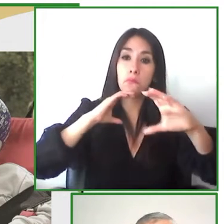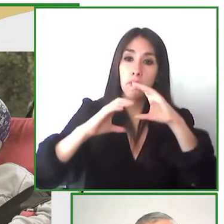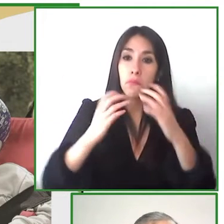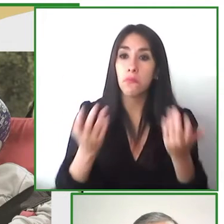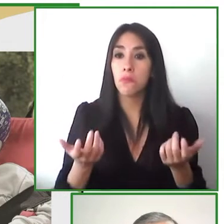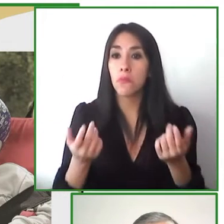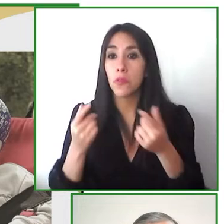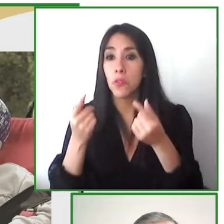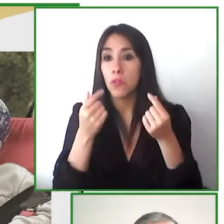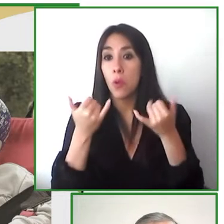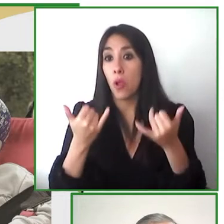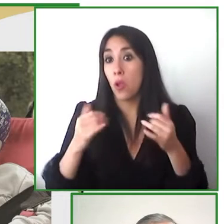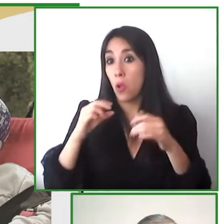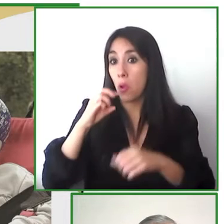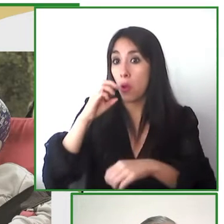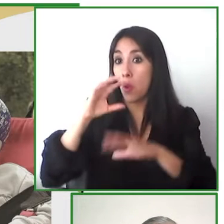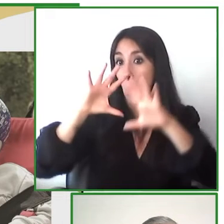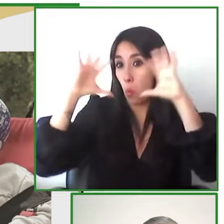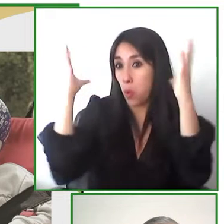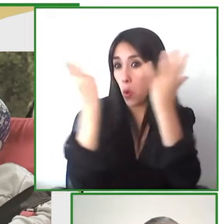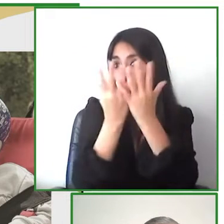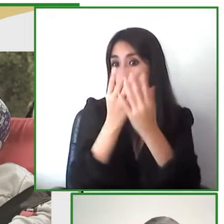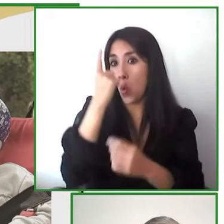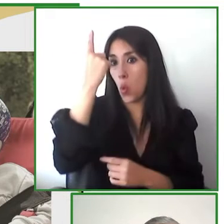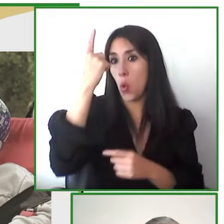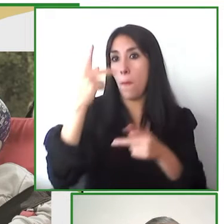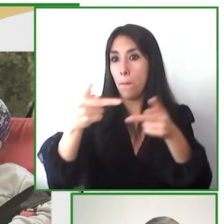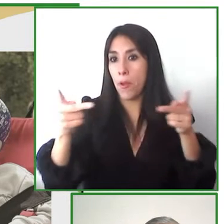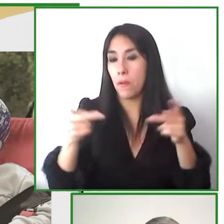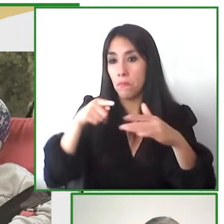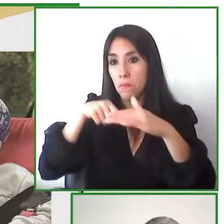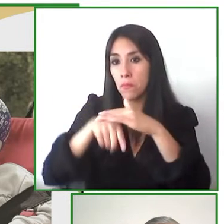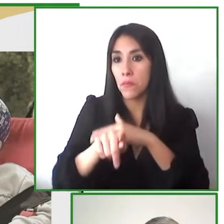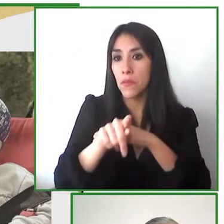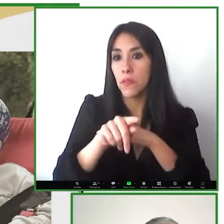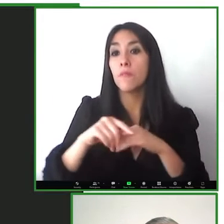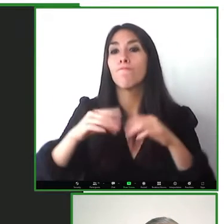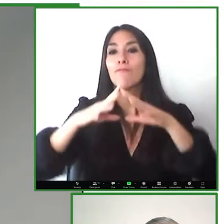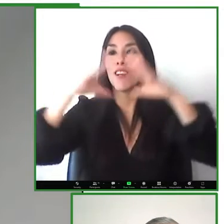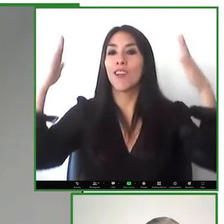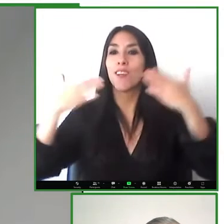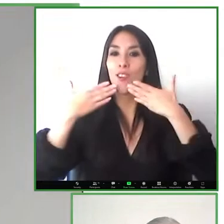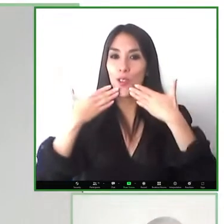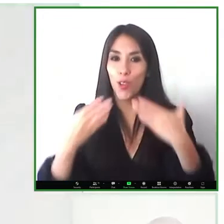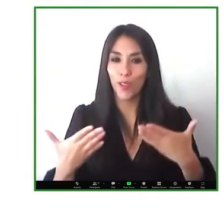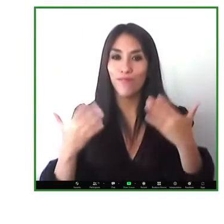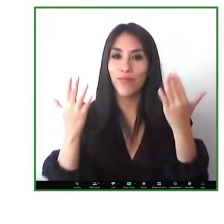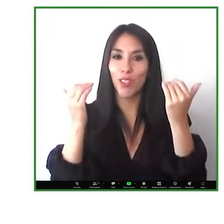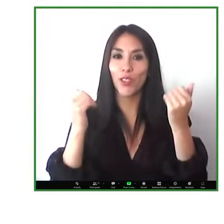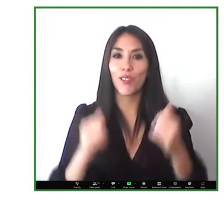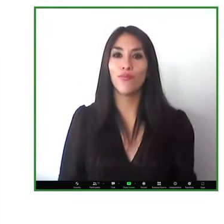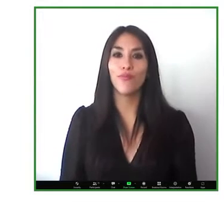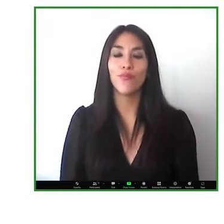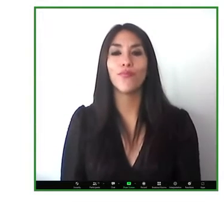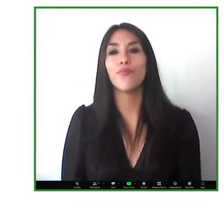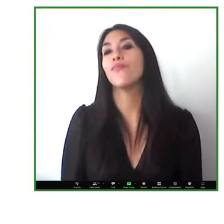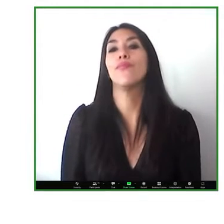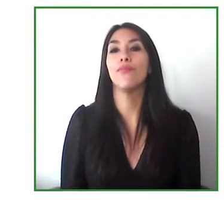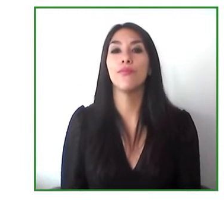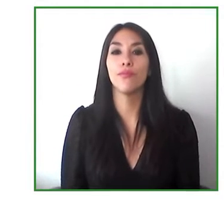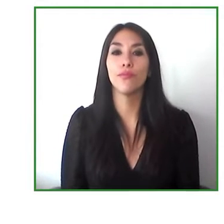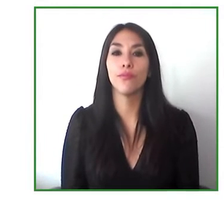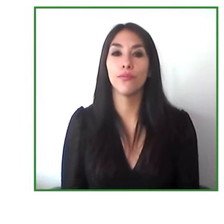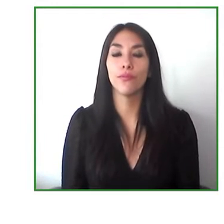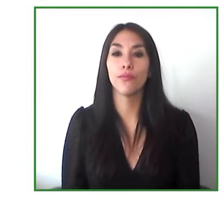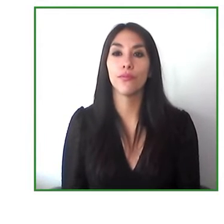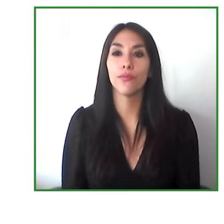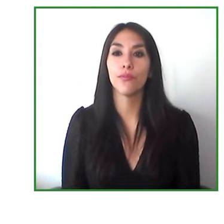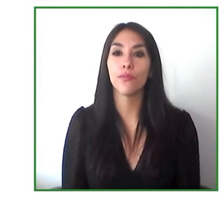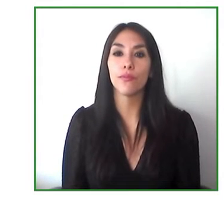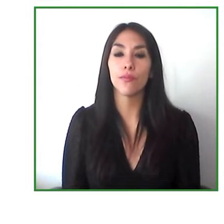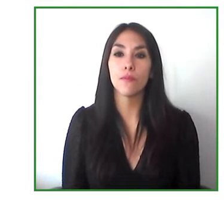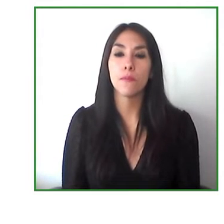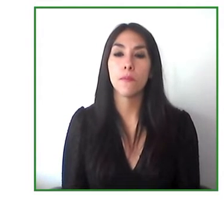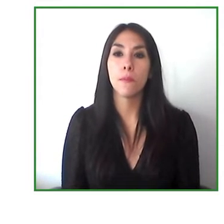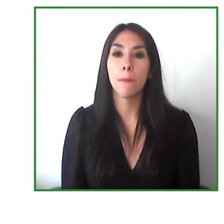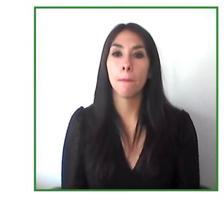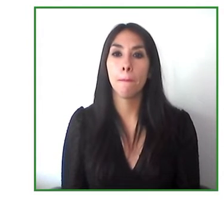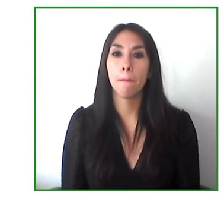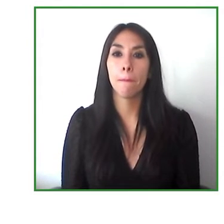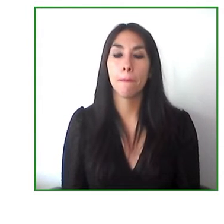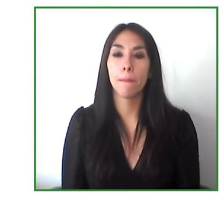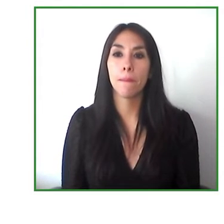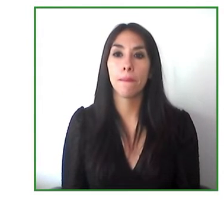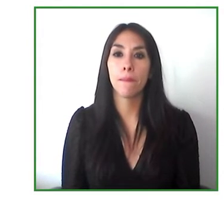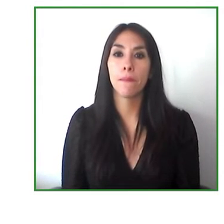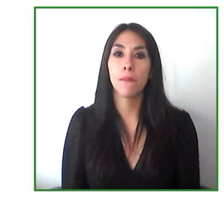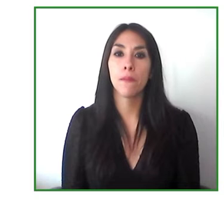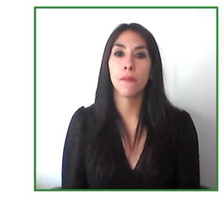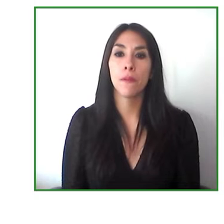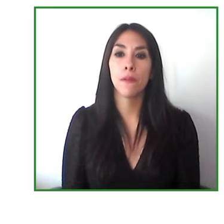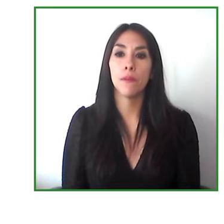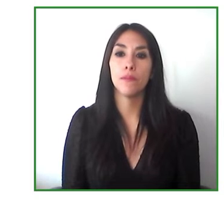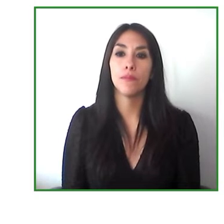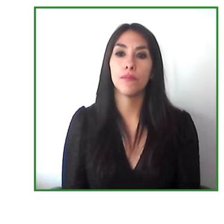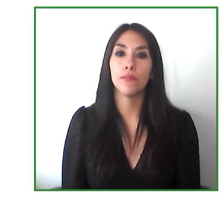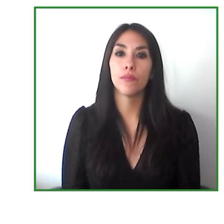make this world more accessible for all thank you very much